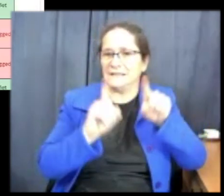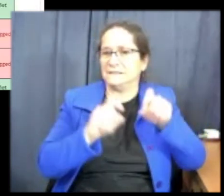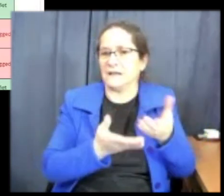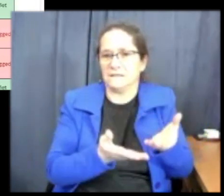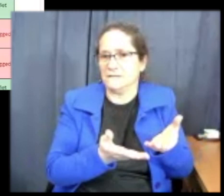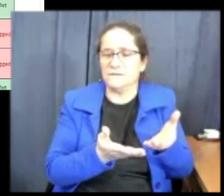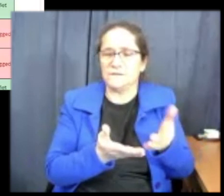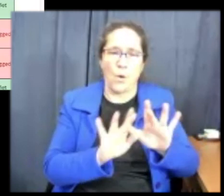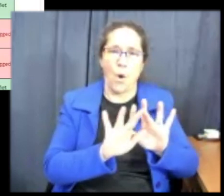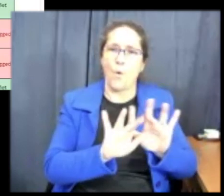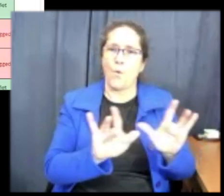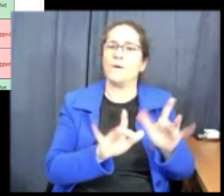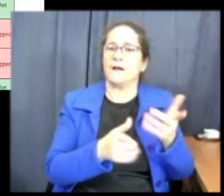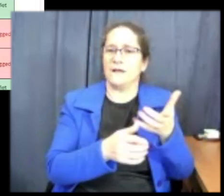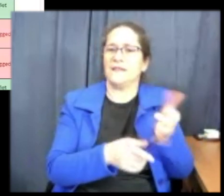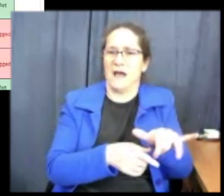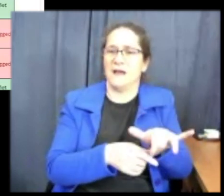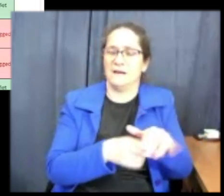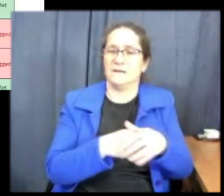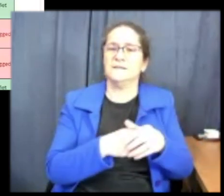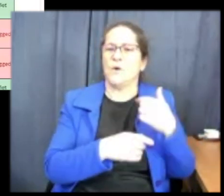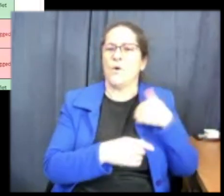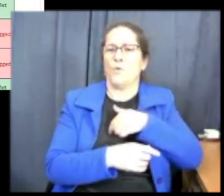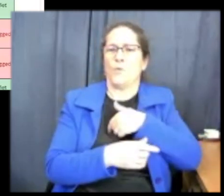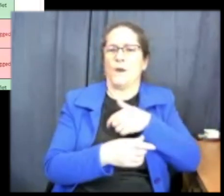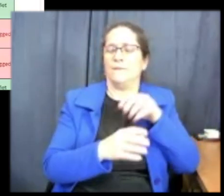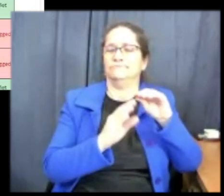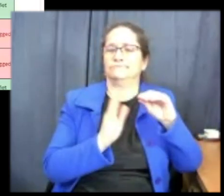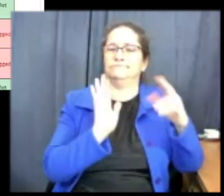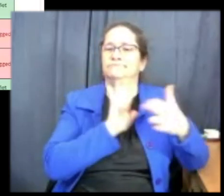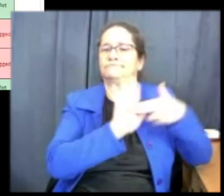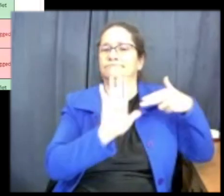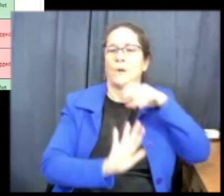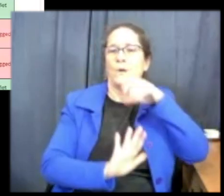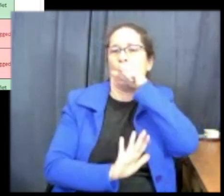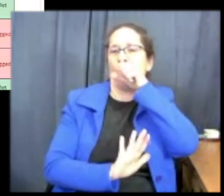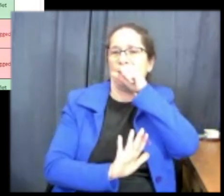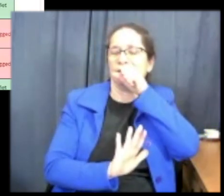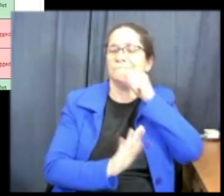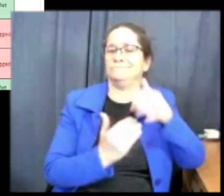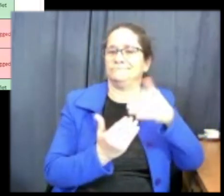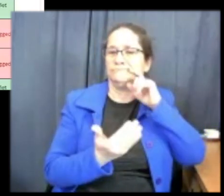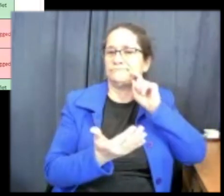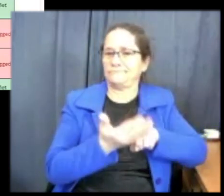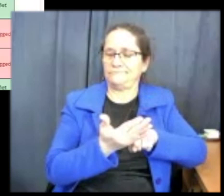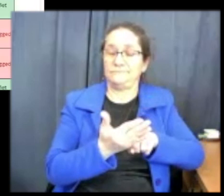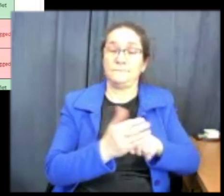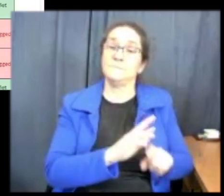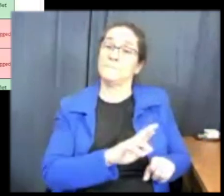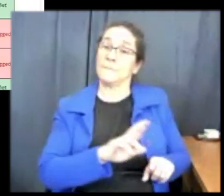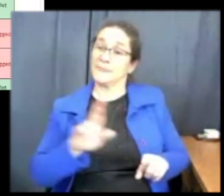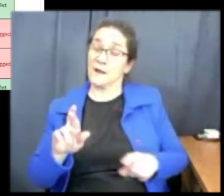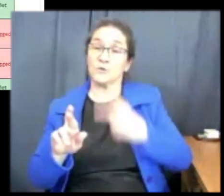have scores for there, so we mark that in orange and if you go over to the right you will see a gray box,